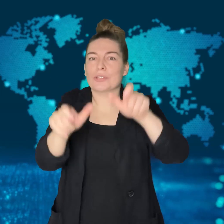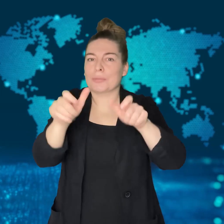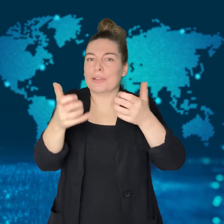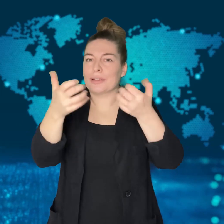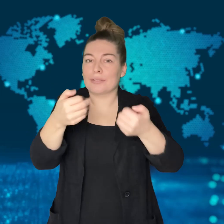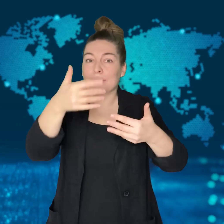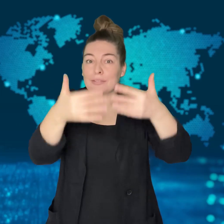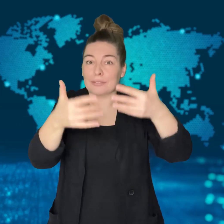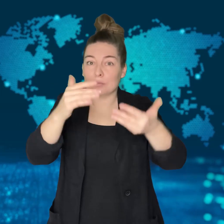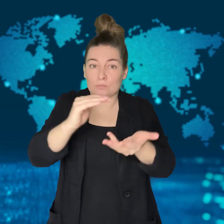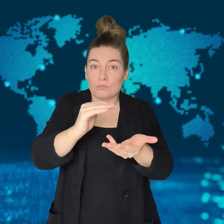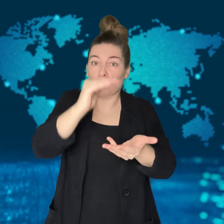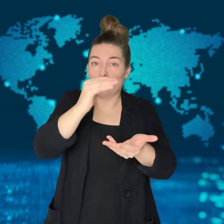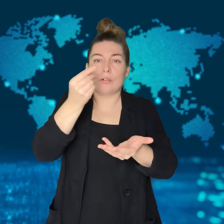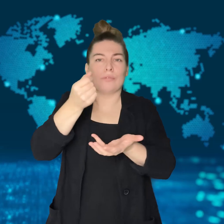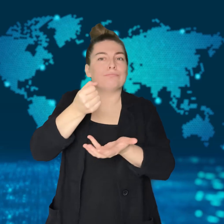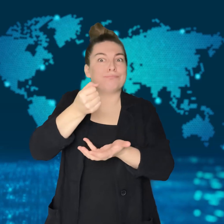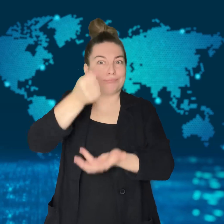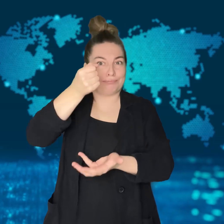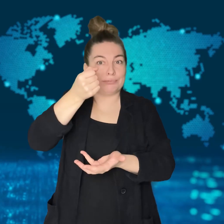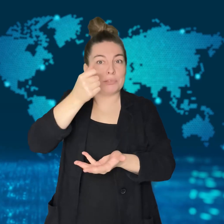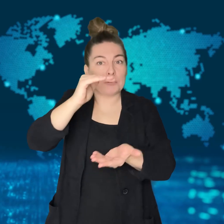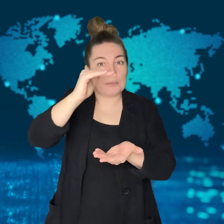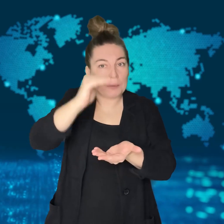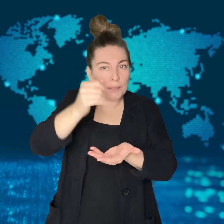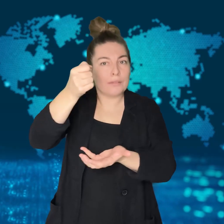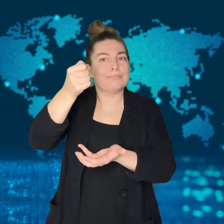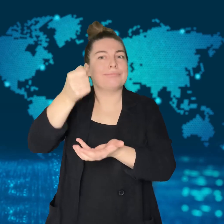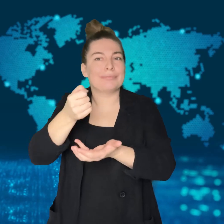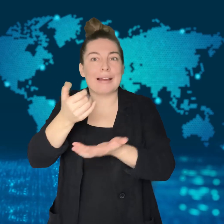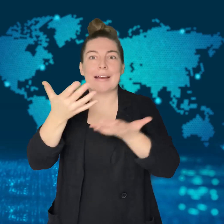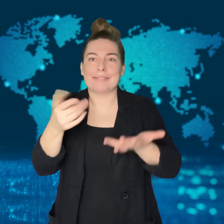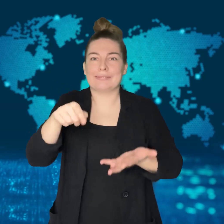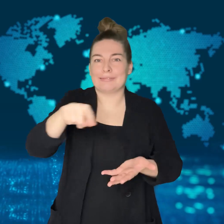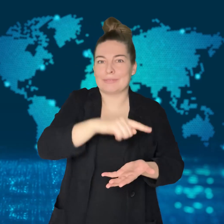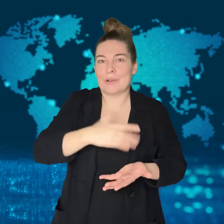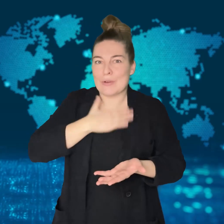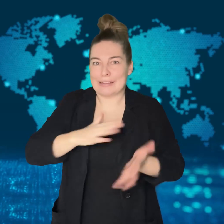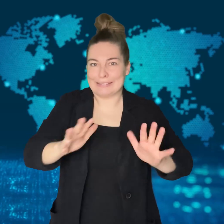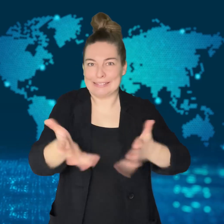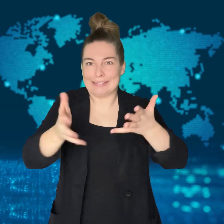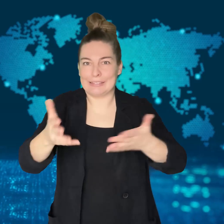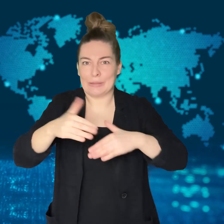so many who are pressing for more births are doing so